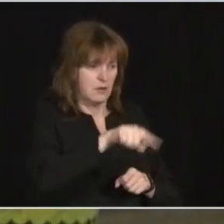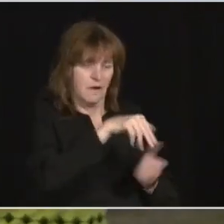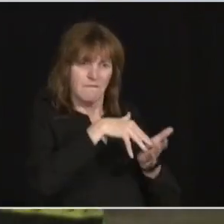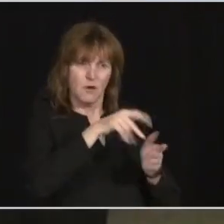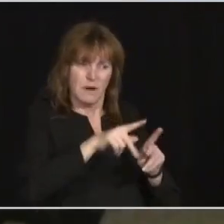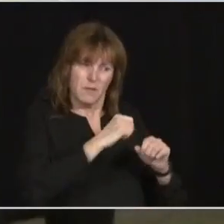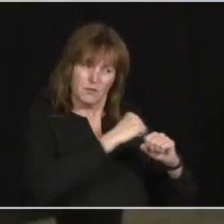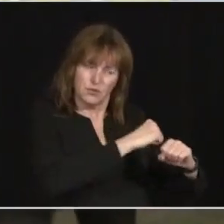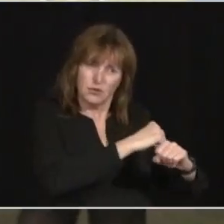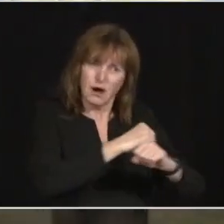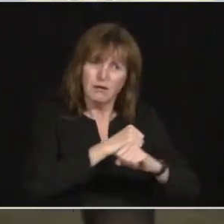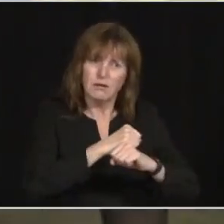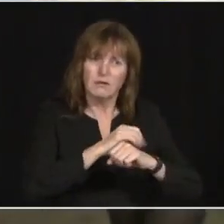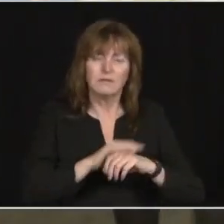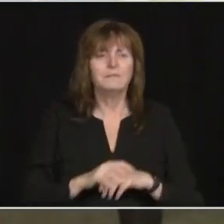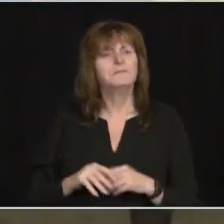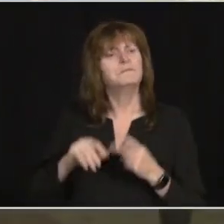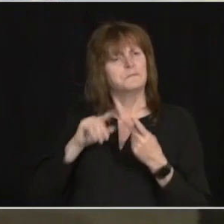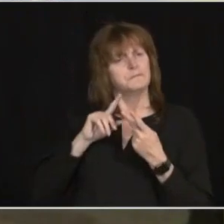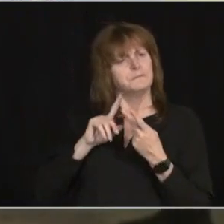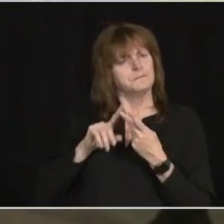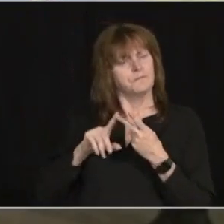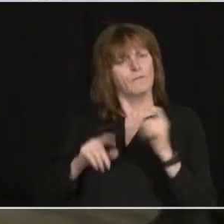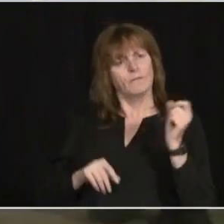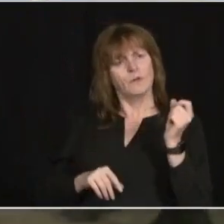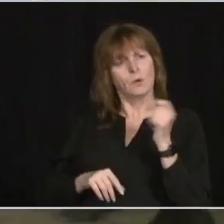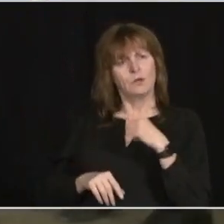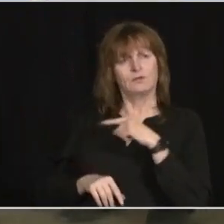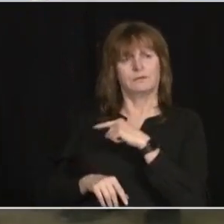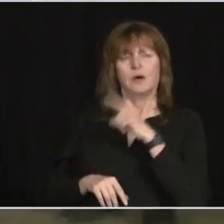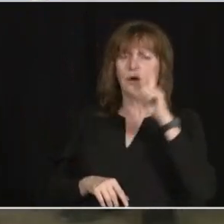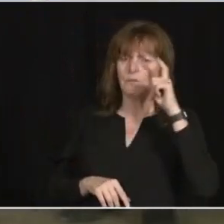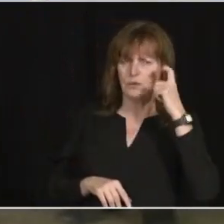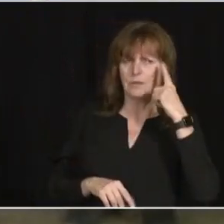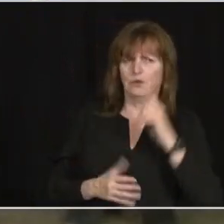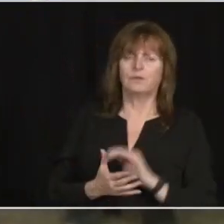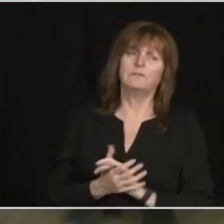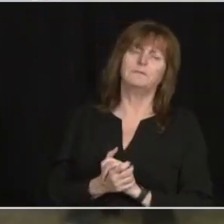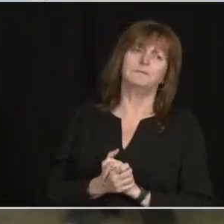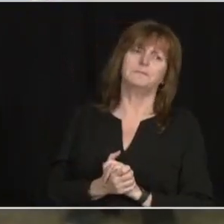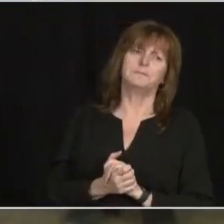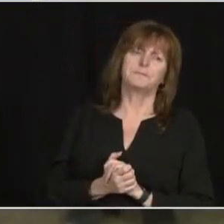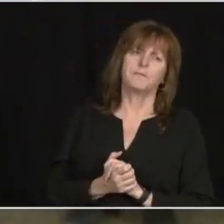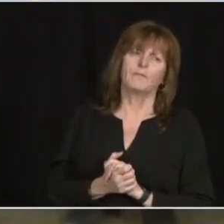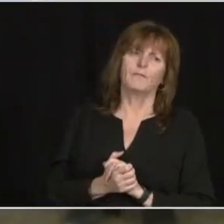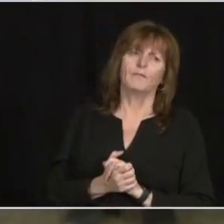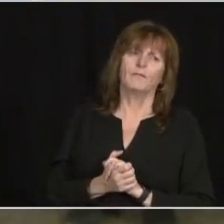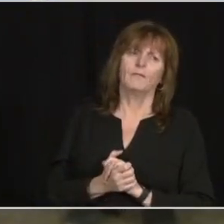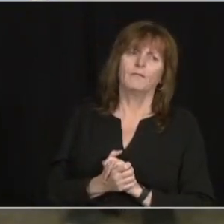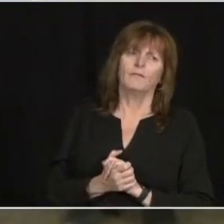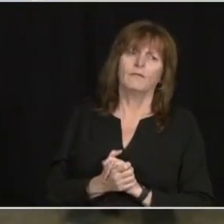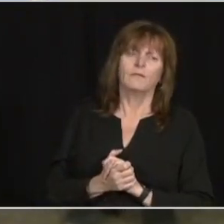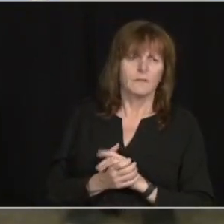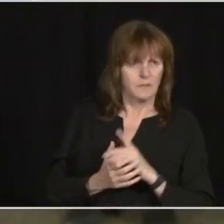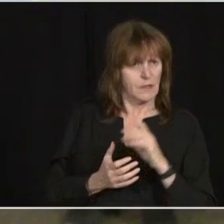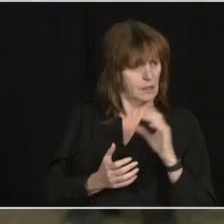Premier, I'd like to ask you what's your message for the people of Ontario as we head into the weekend?